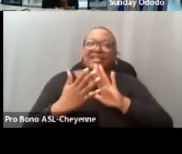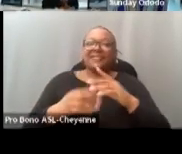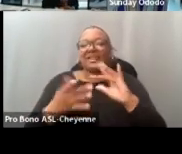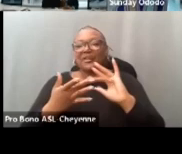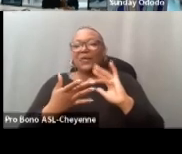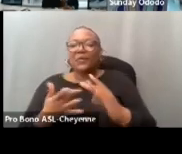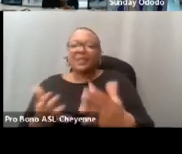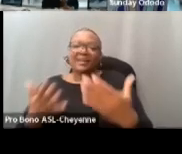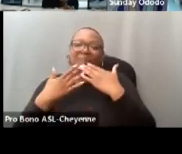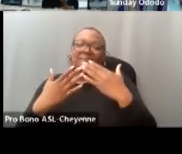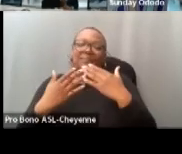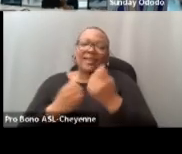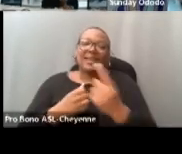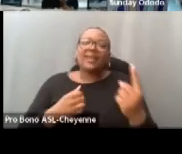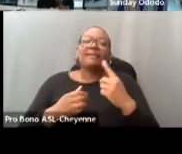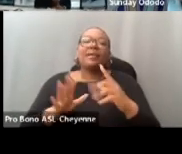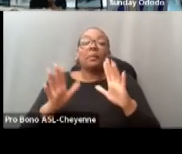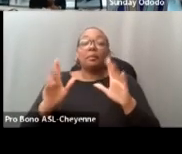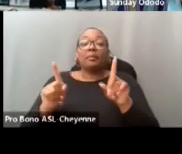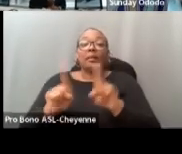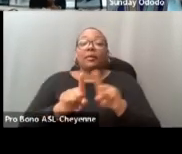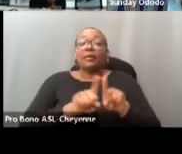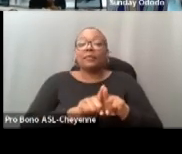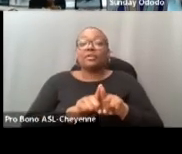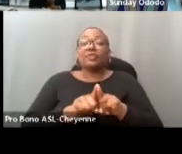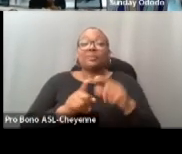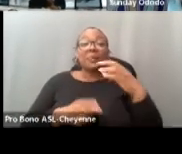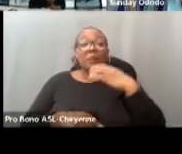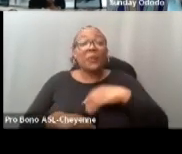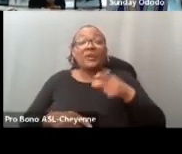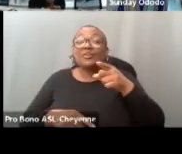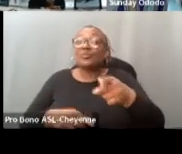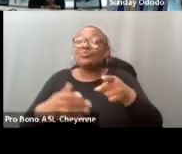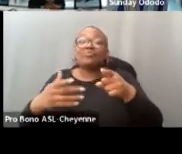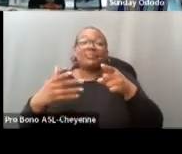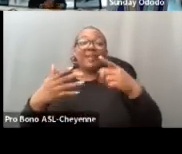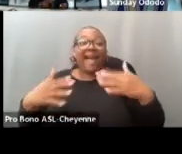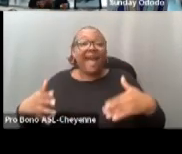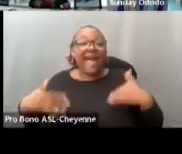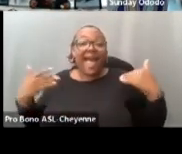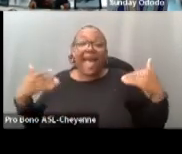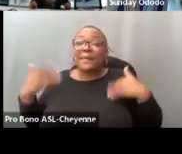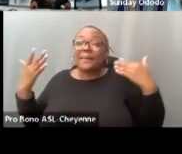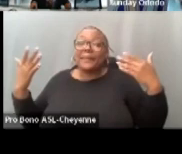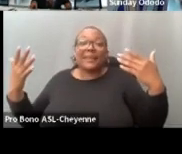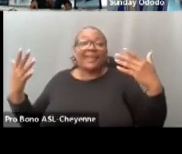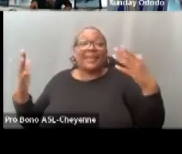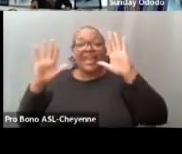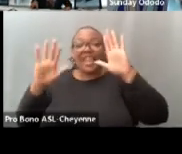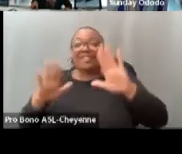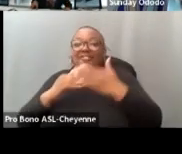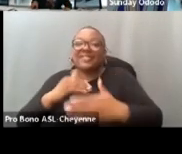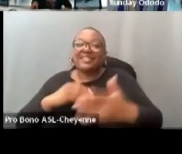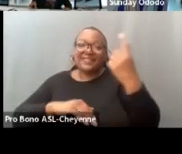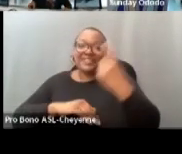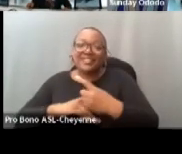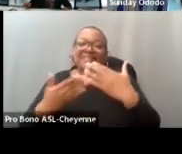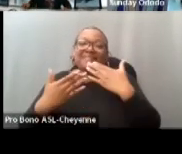So thank you and we wish you a happy and great rest of your day. Thank you. Thank you.